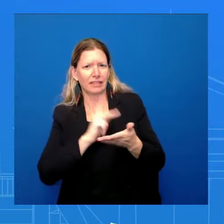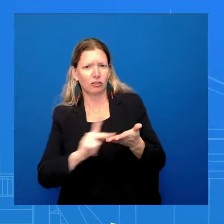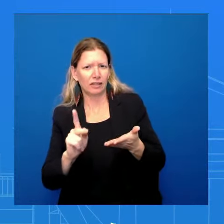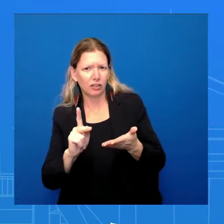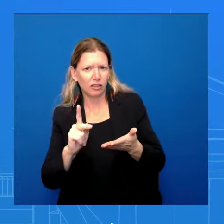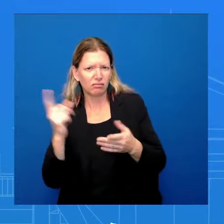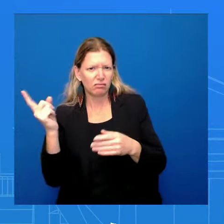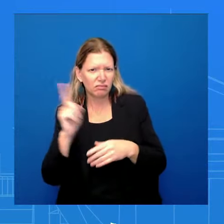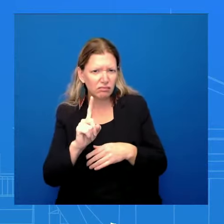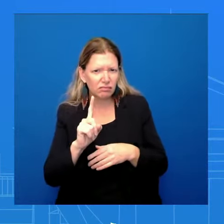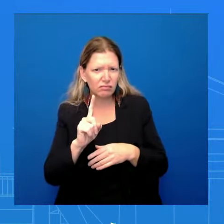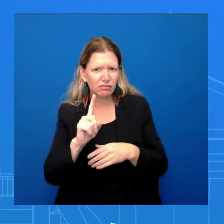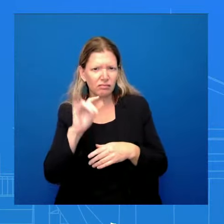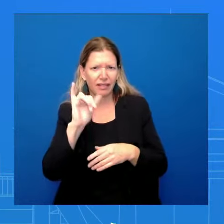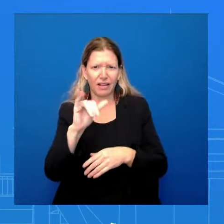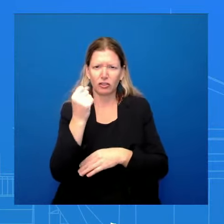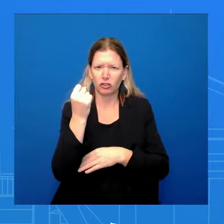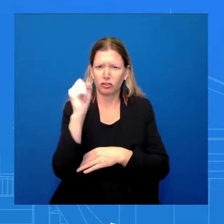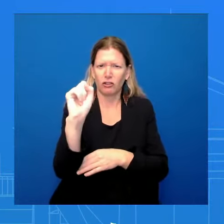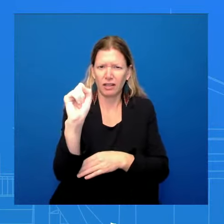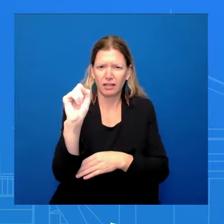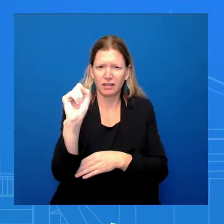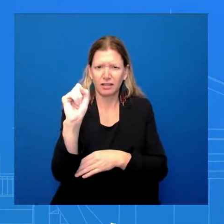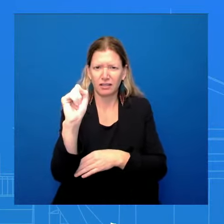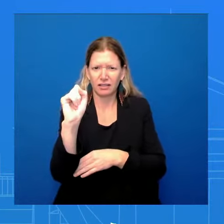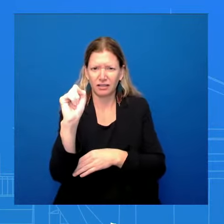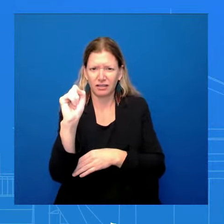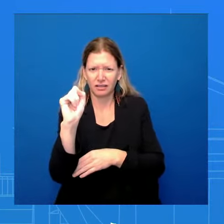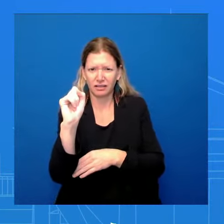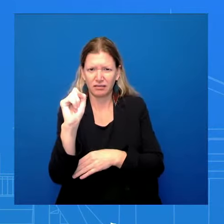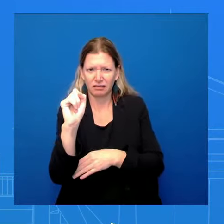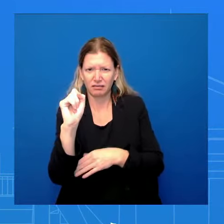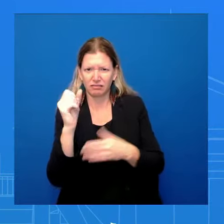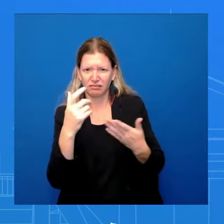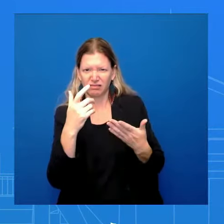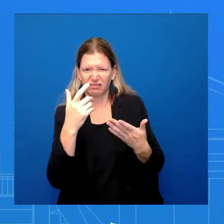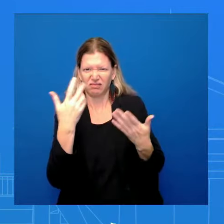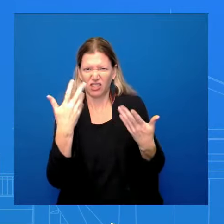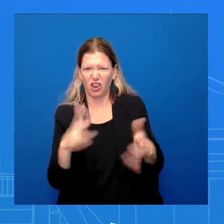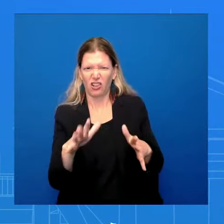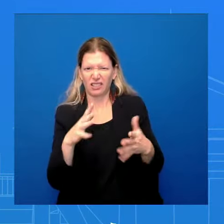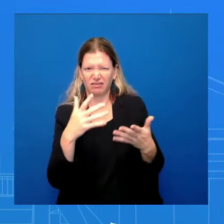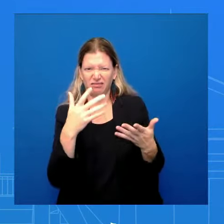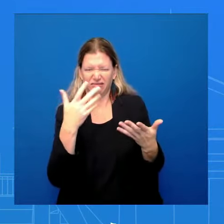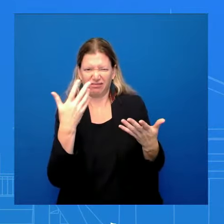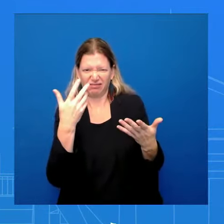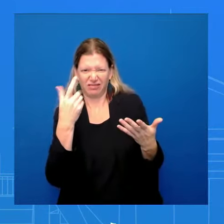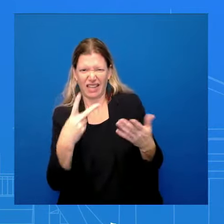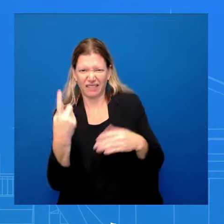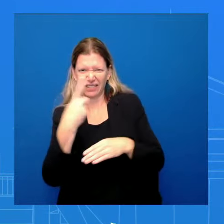half-day old now. Does this early action suggest that the President is worried about this situation quickly spiraling -- Ms. Jean-Pierre: So --